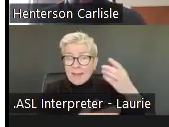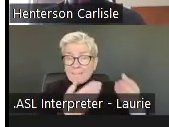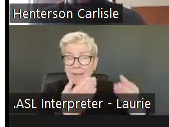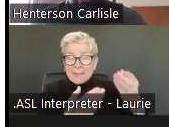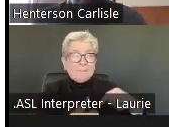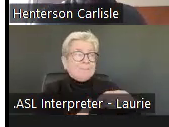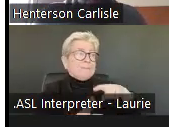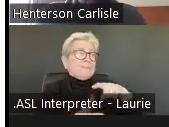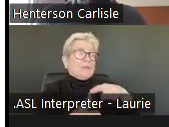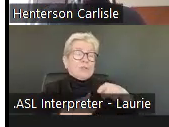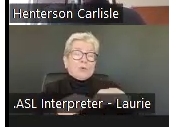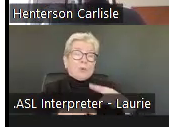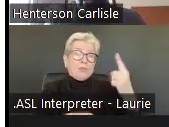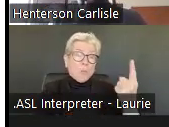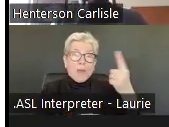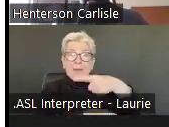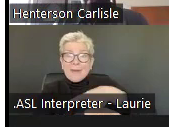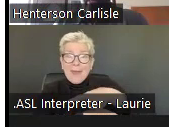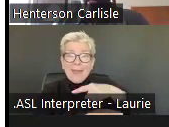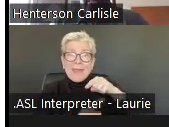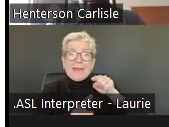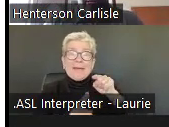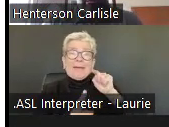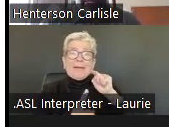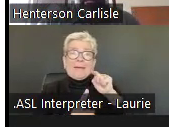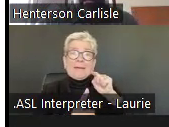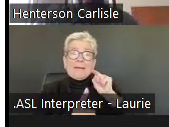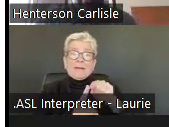that one-day format some considerations - really thinking about that date for